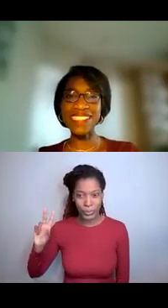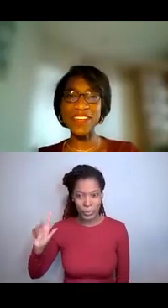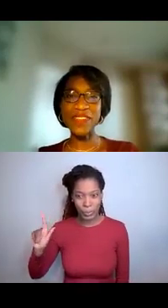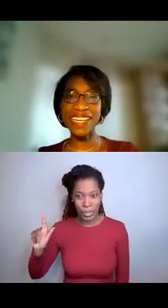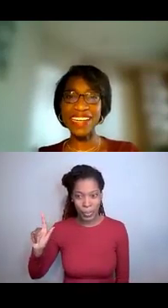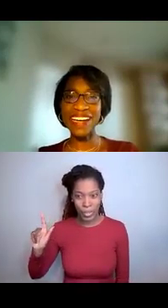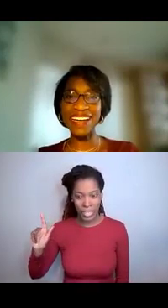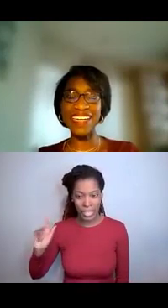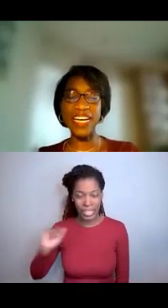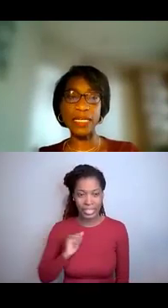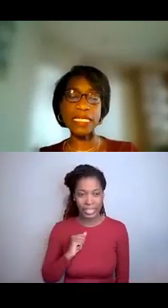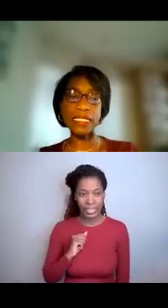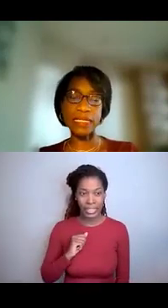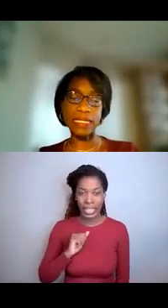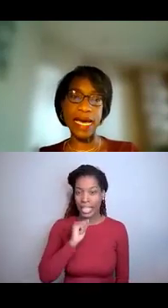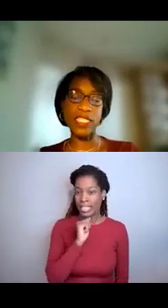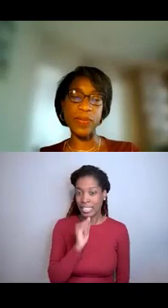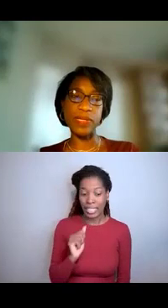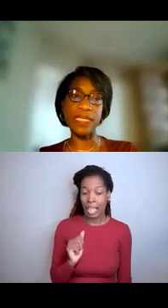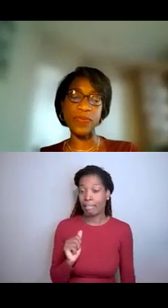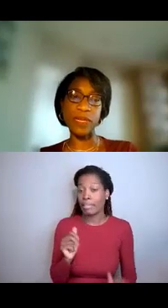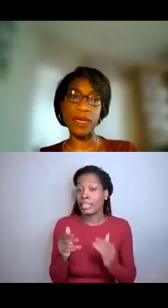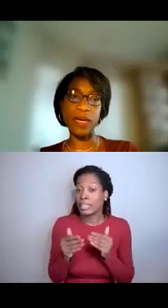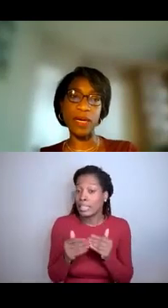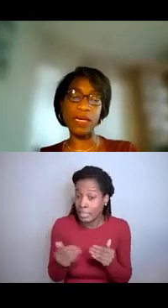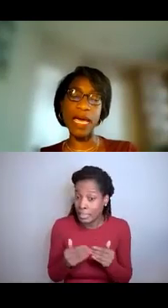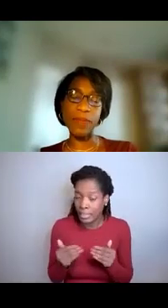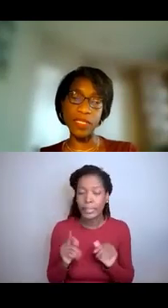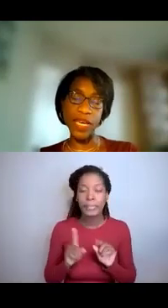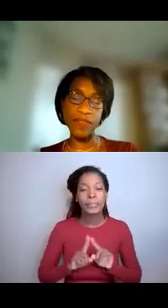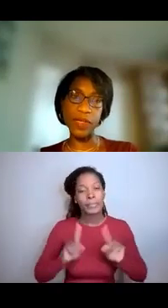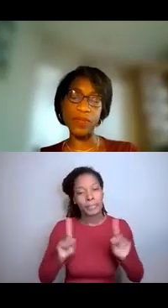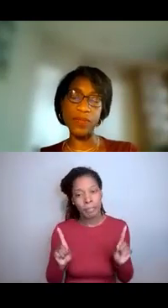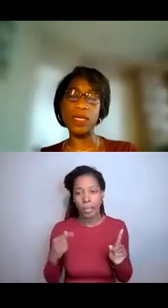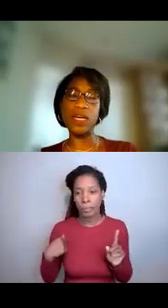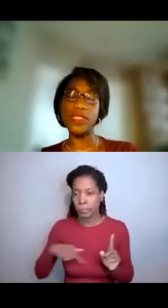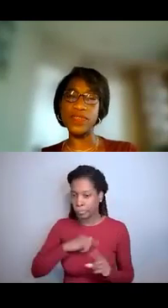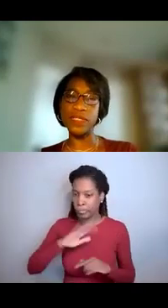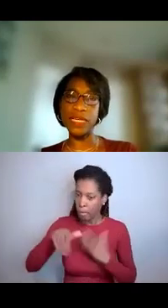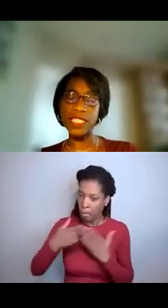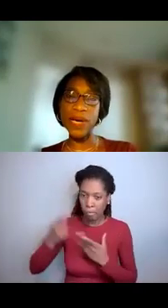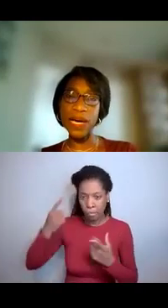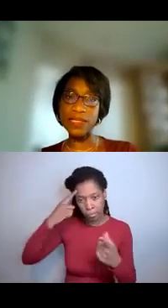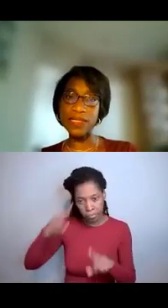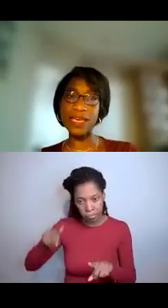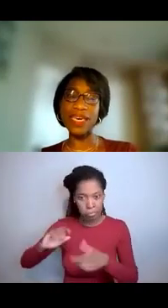It's definitely not the easiest task, but this has been a collaborative effort with the Office of Science Policy